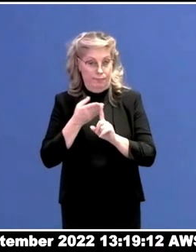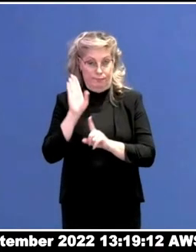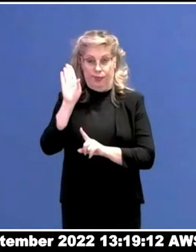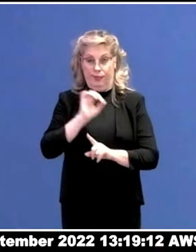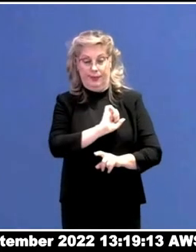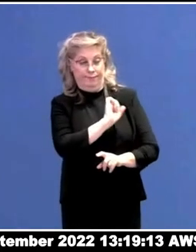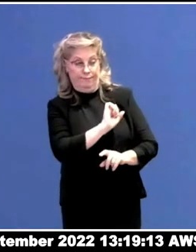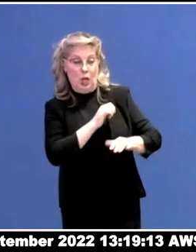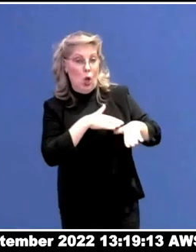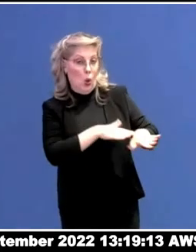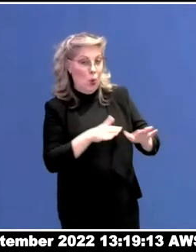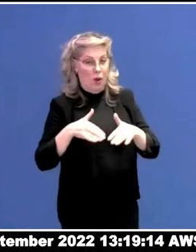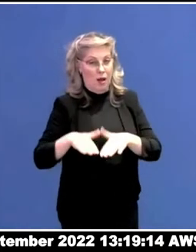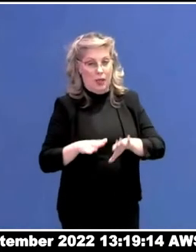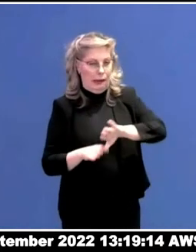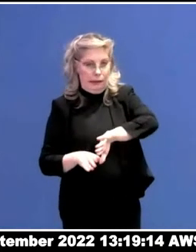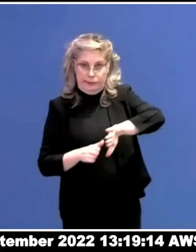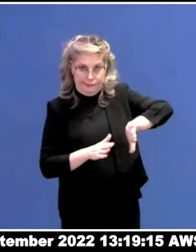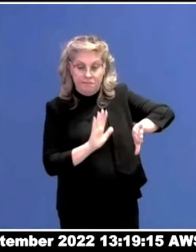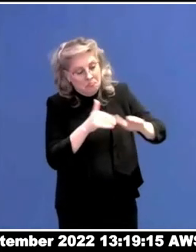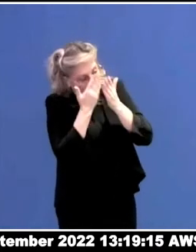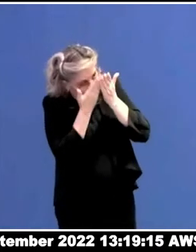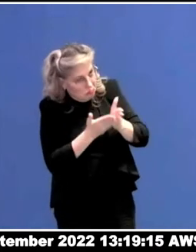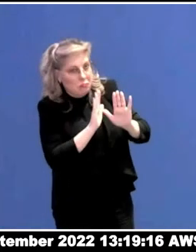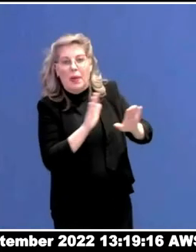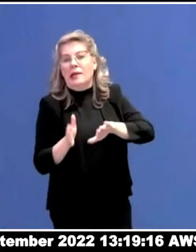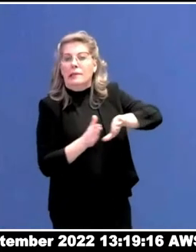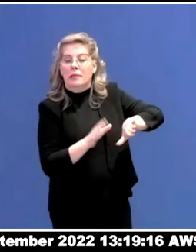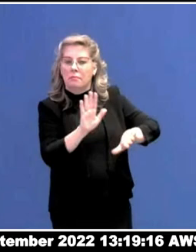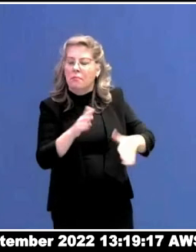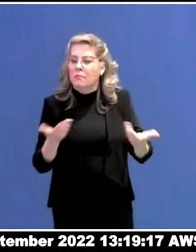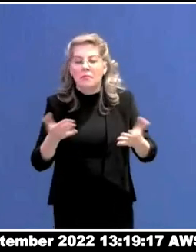Is there anywhere in Australia that is actually doing some of the things that each